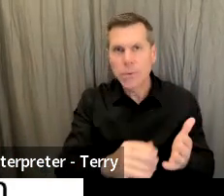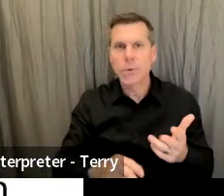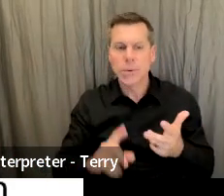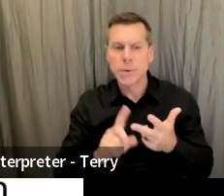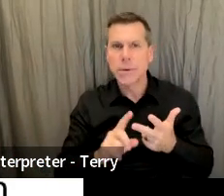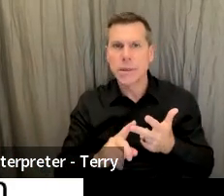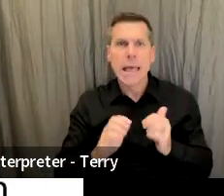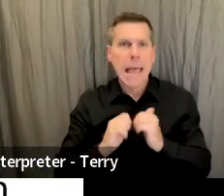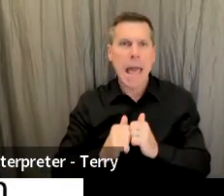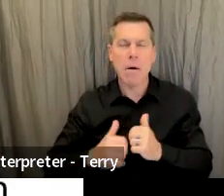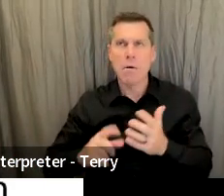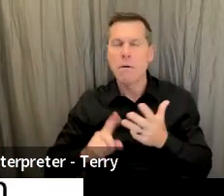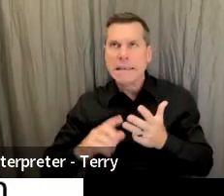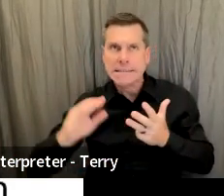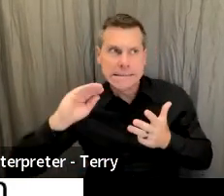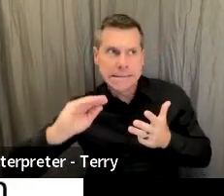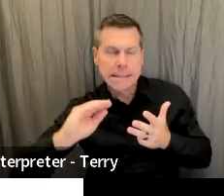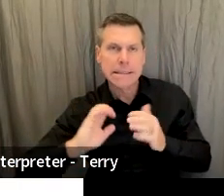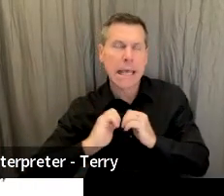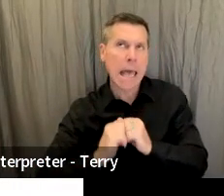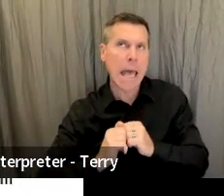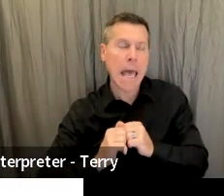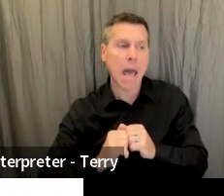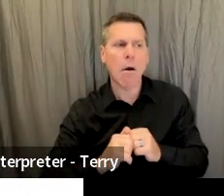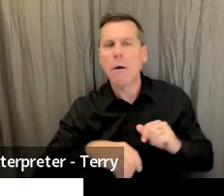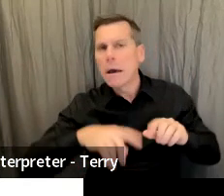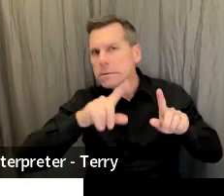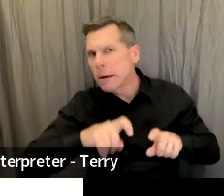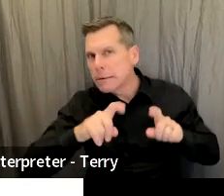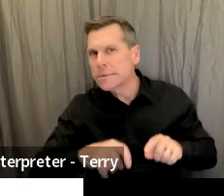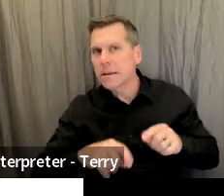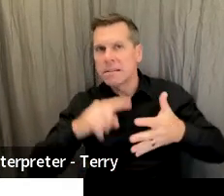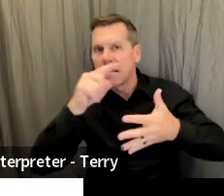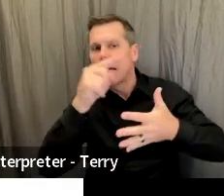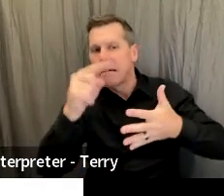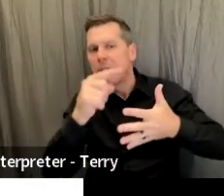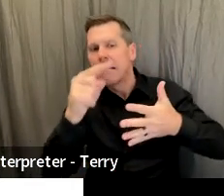and ultimately design assignments and rubrics to to grade those. So this kind of takes you through the whole